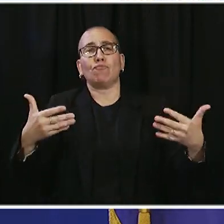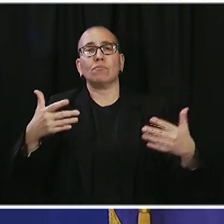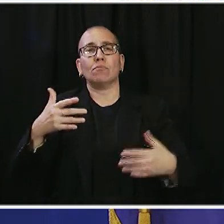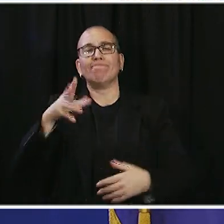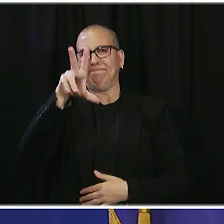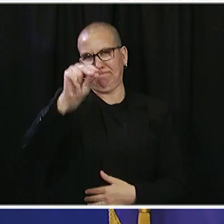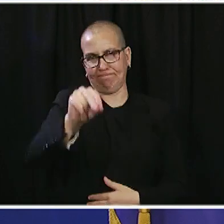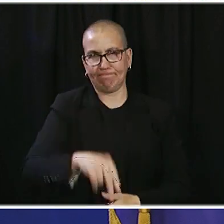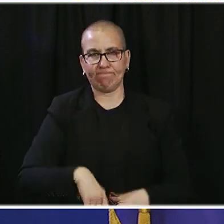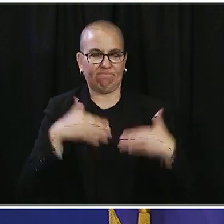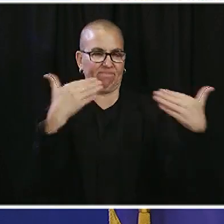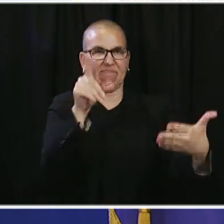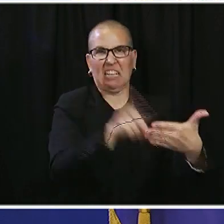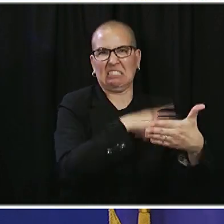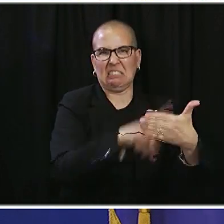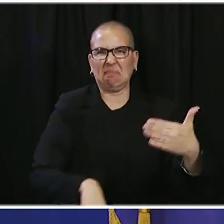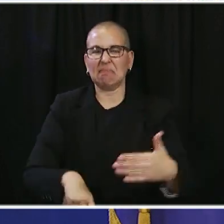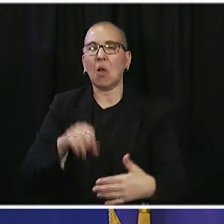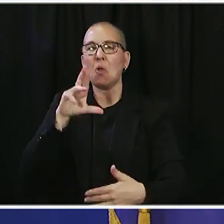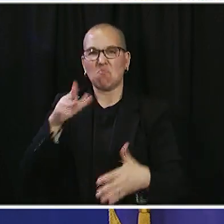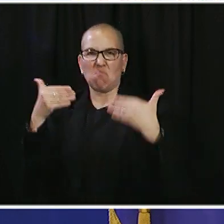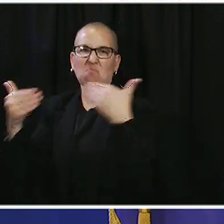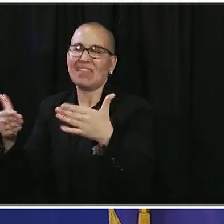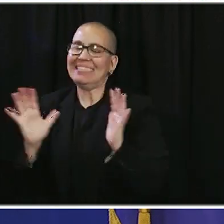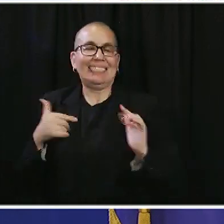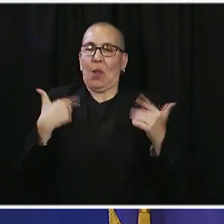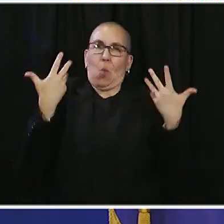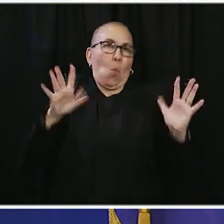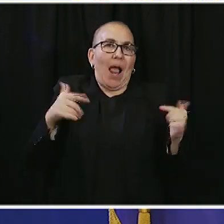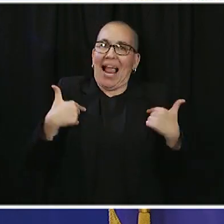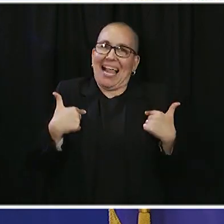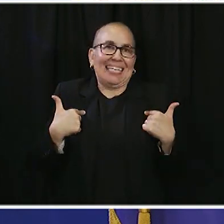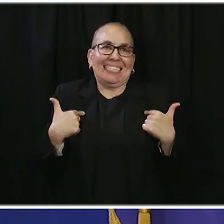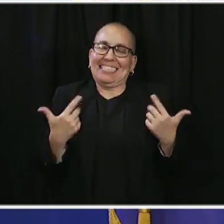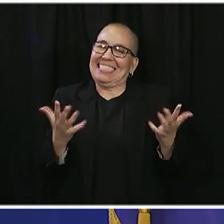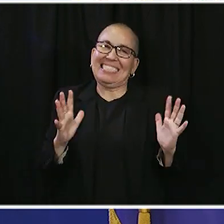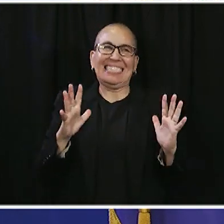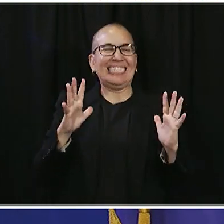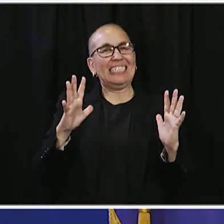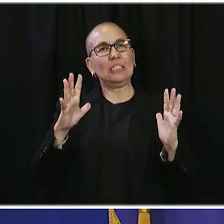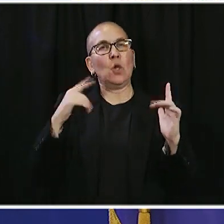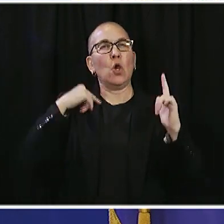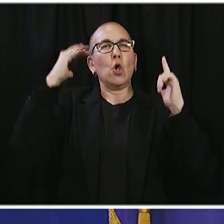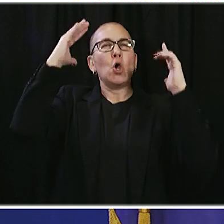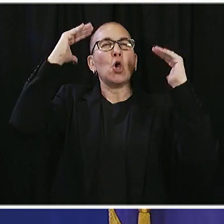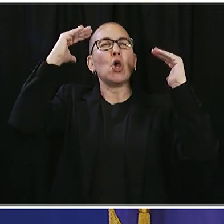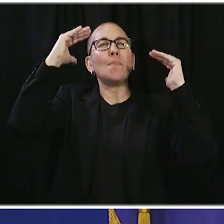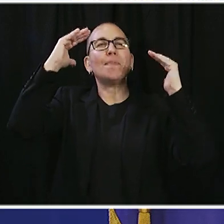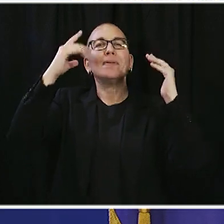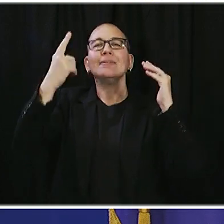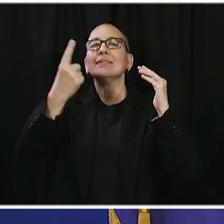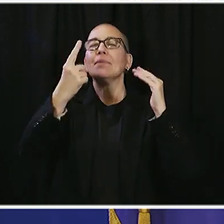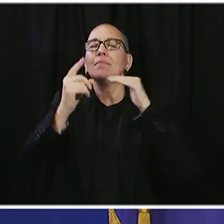THINK JAN WOULD SAY THAT AND I'M UNWILLING TO GIVE AND SAY WE'RE NOT BEGUN DO ANY OF THESE THINGS AT THIS POINT IN TIME, AND THESE THINGS ARE POSSIBLE.